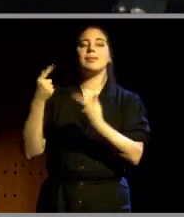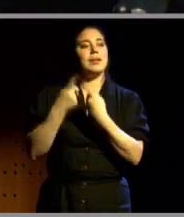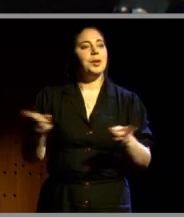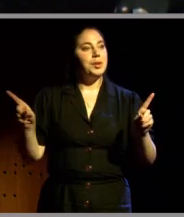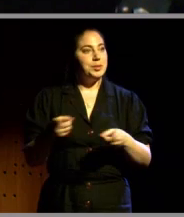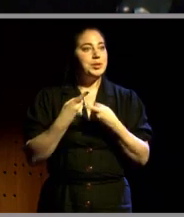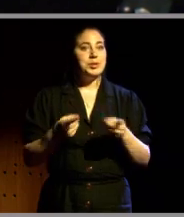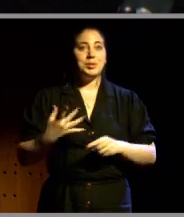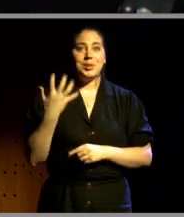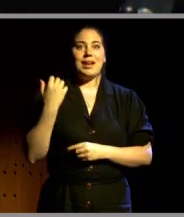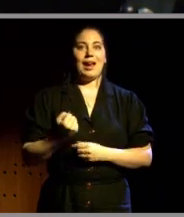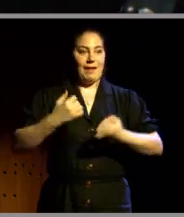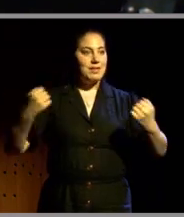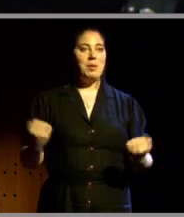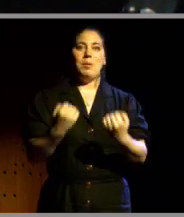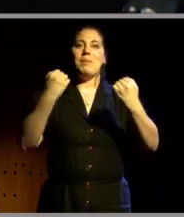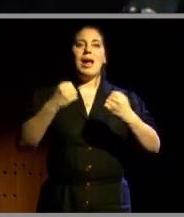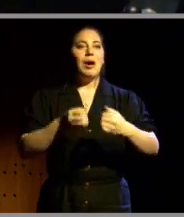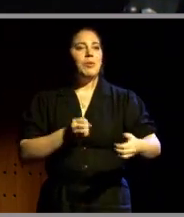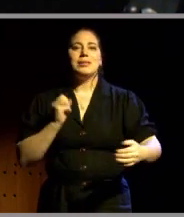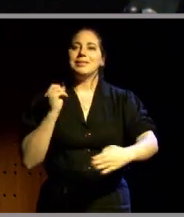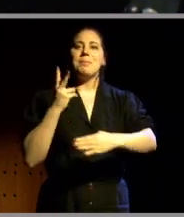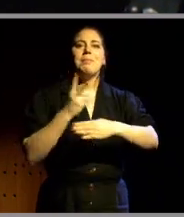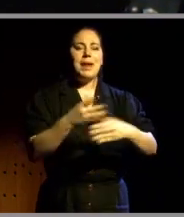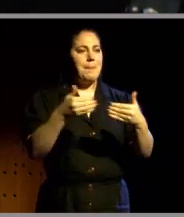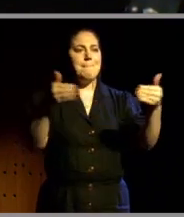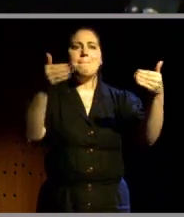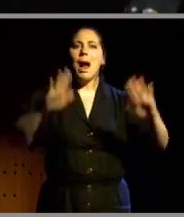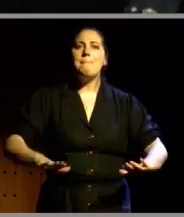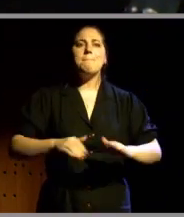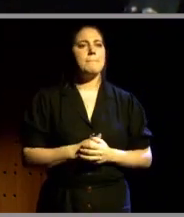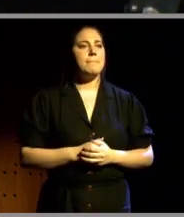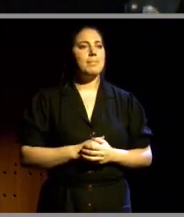to transcend boundaries, connect people across cultures and generations,